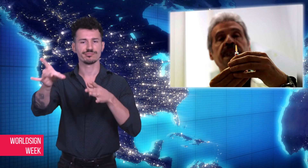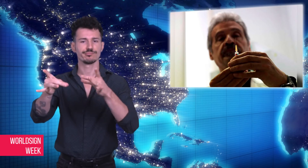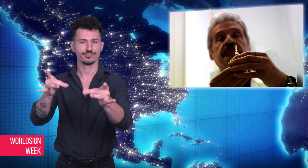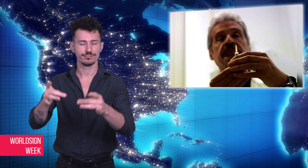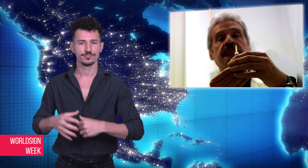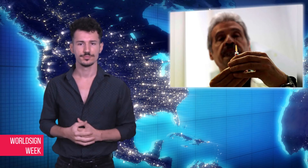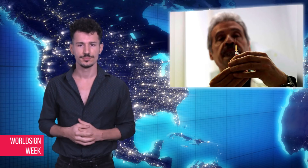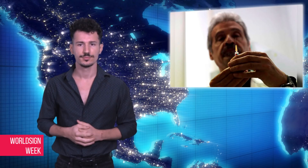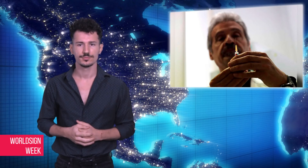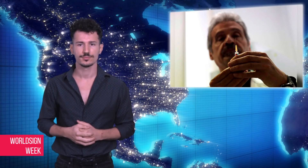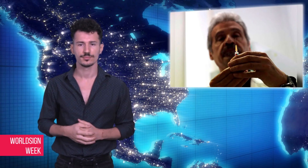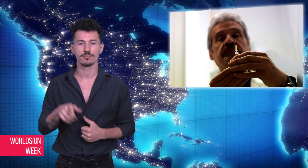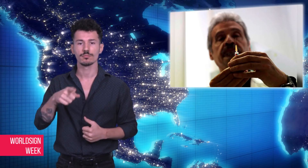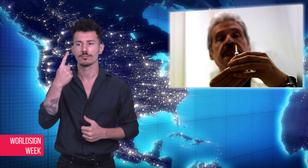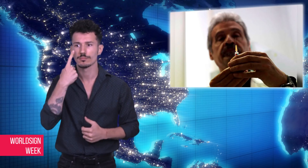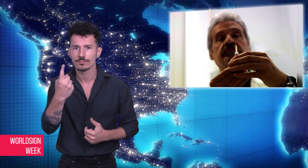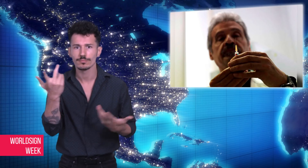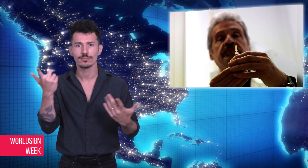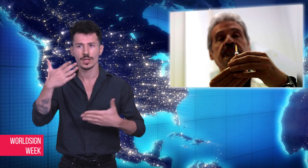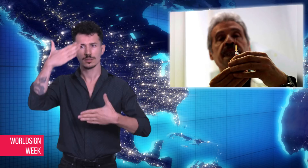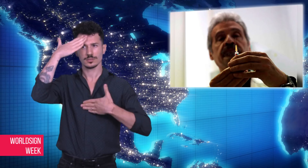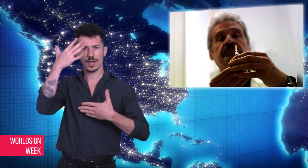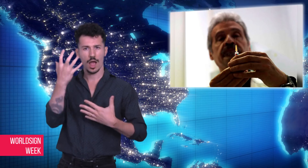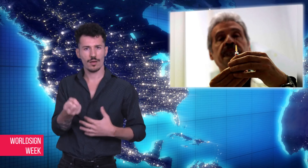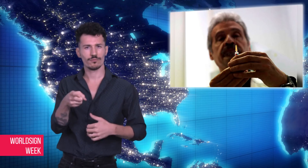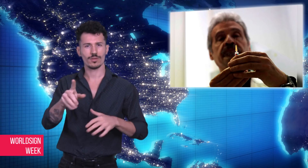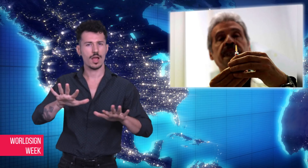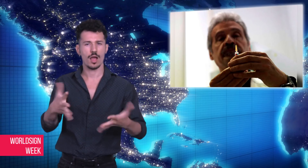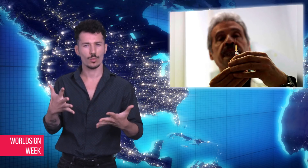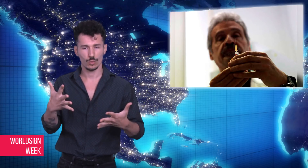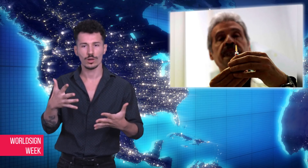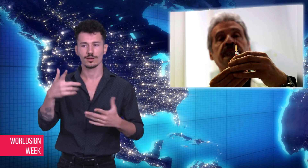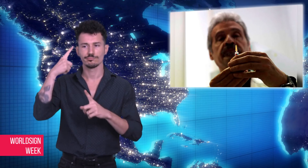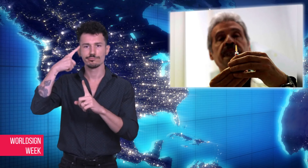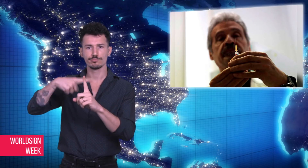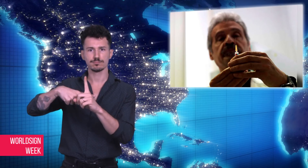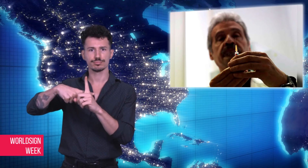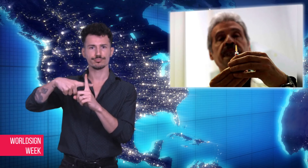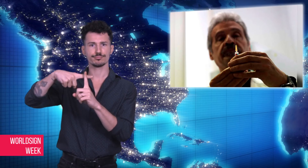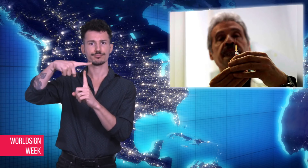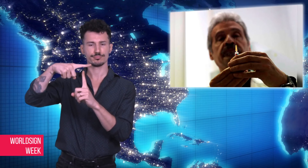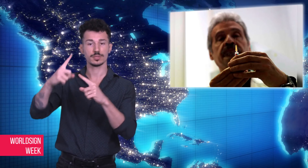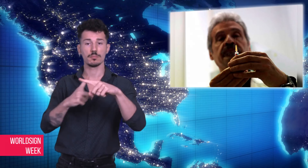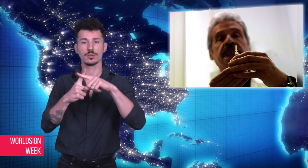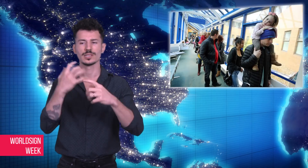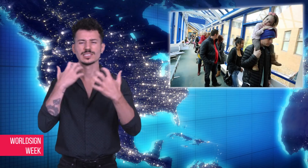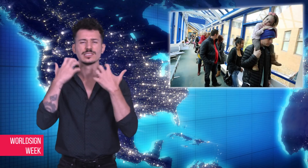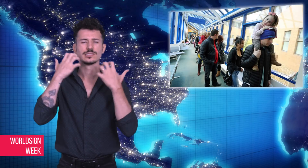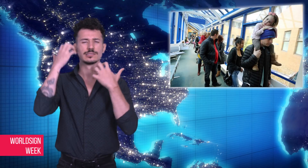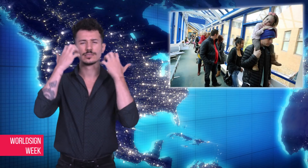begins with a fever and a rash on face and neck. World Health Organization